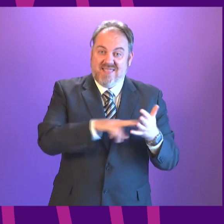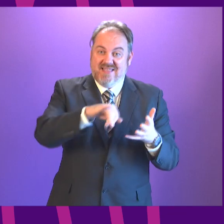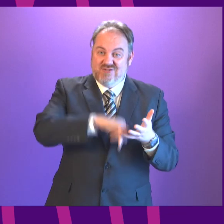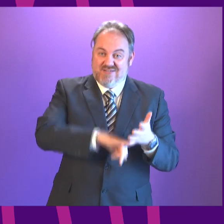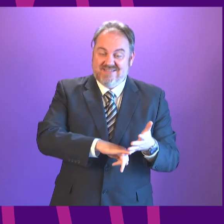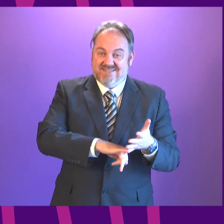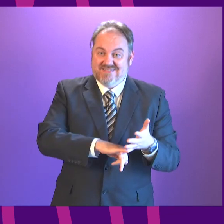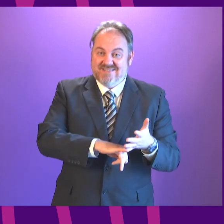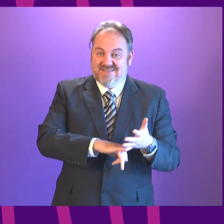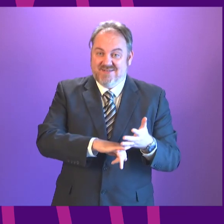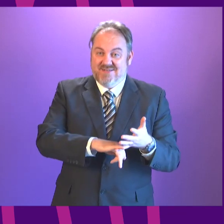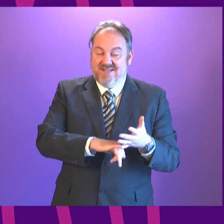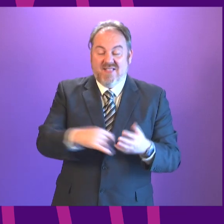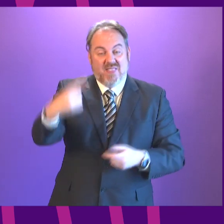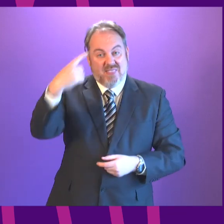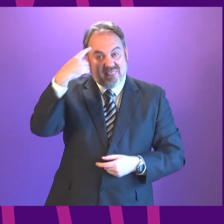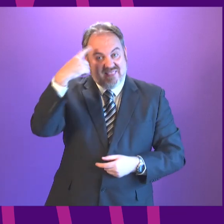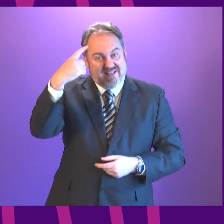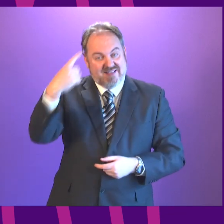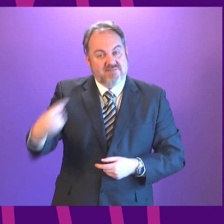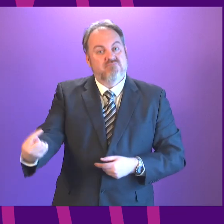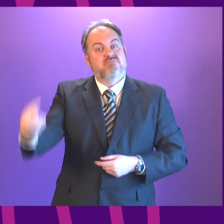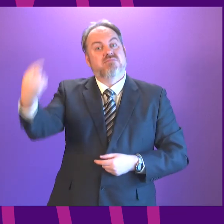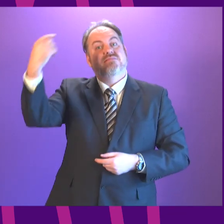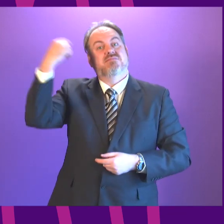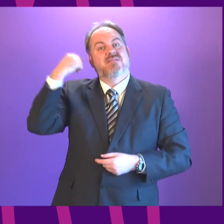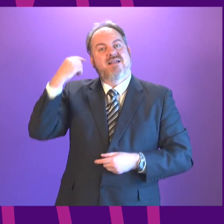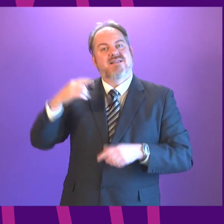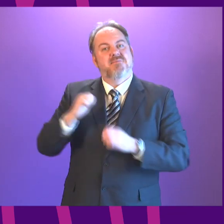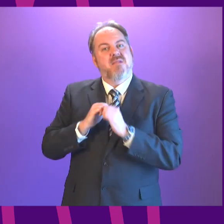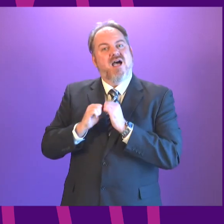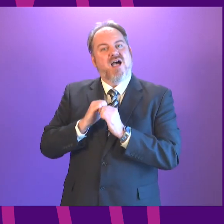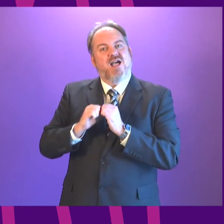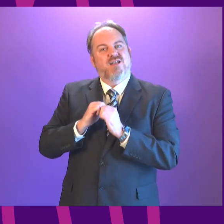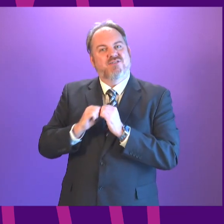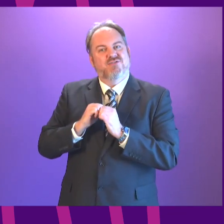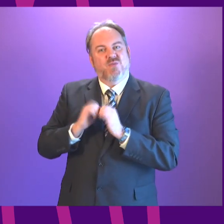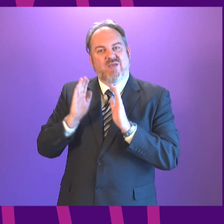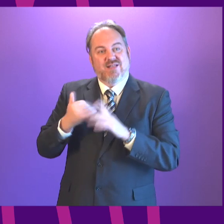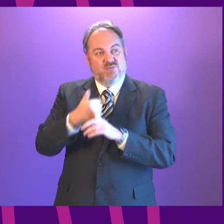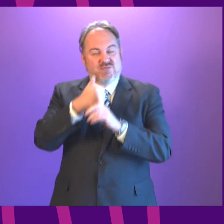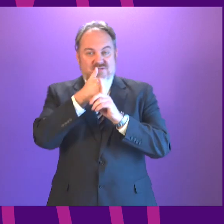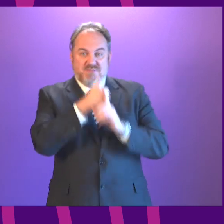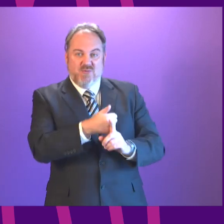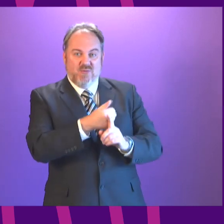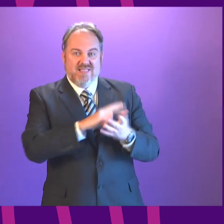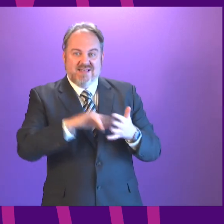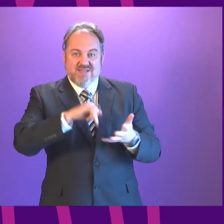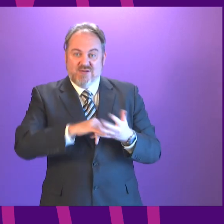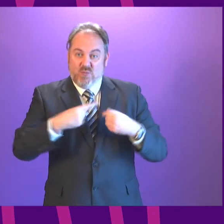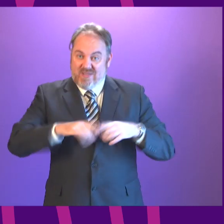the pandemic, we all acted in a way that protected the NHS. The NHS needs us to do that again.